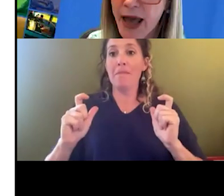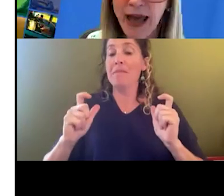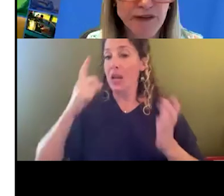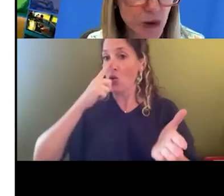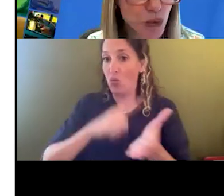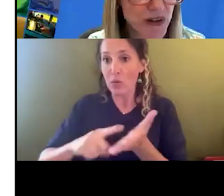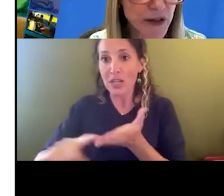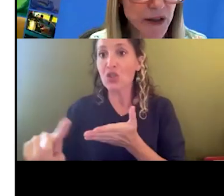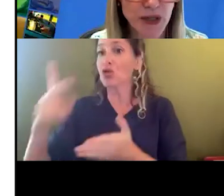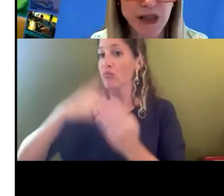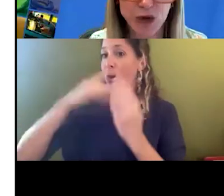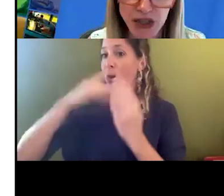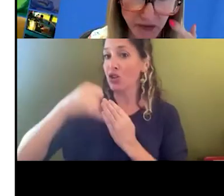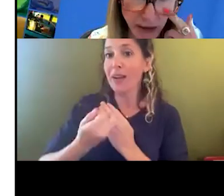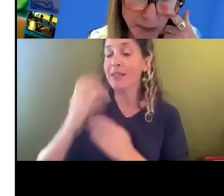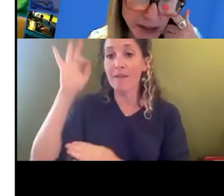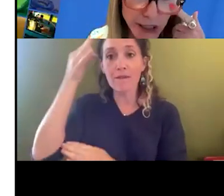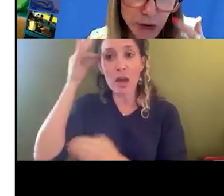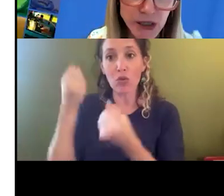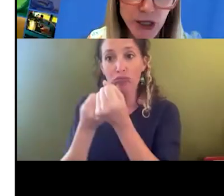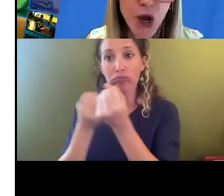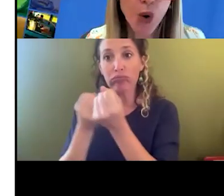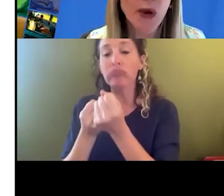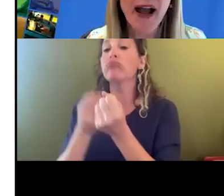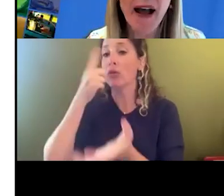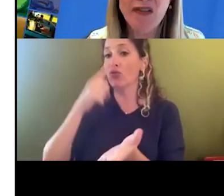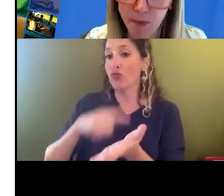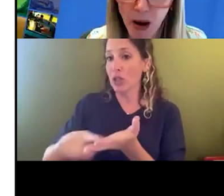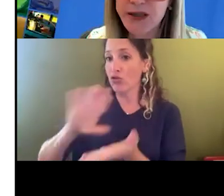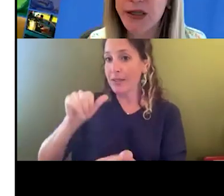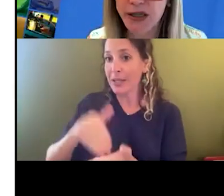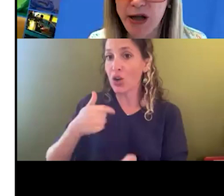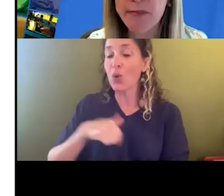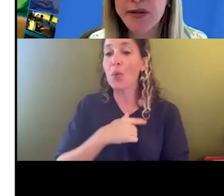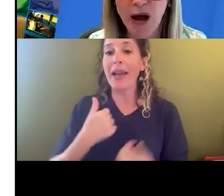and Federally Funded Research and Development Centers. We have Mods and Supps